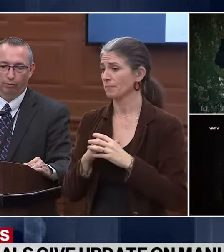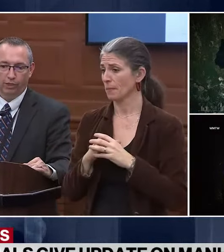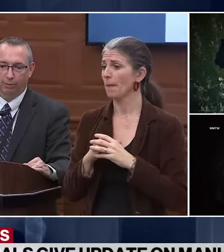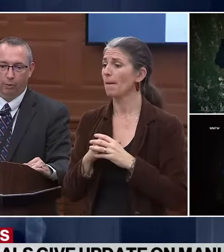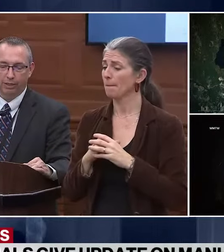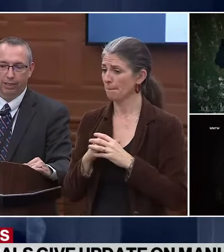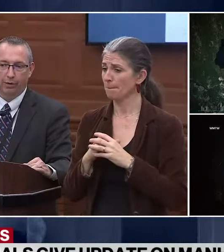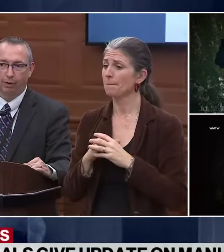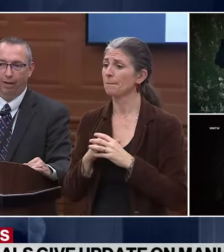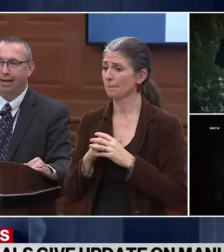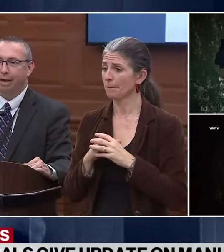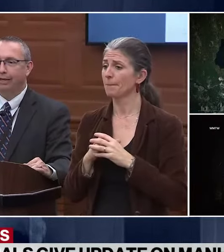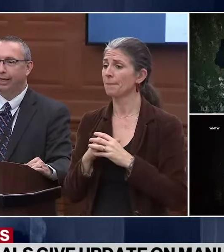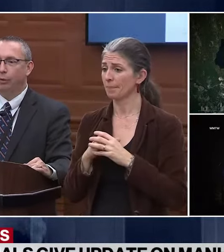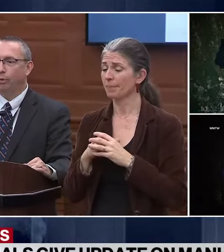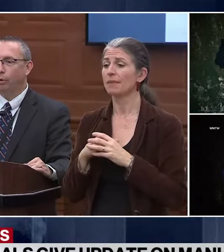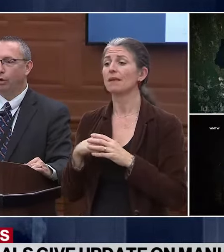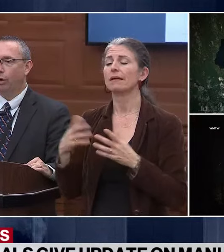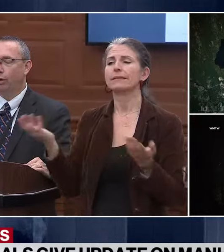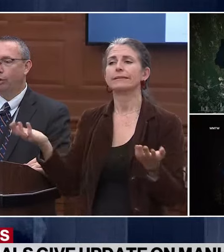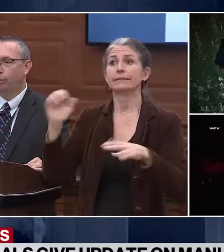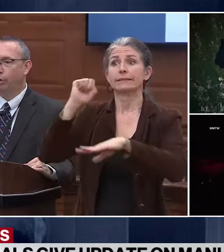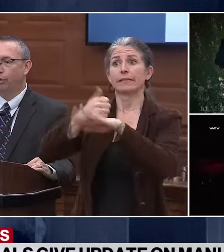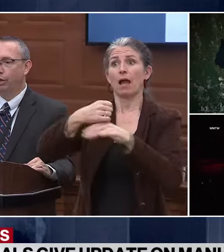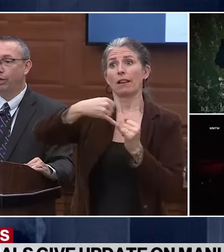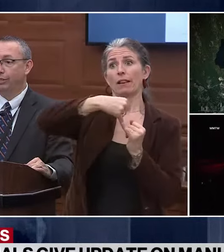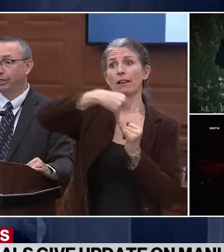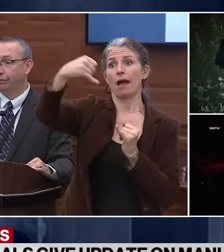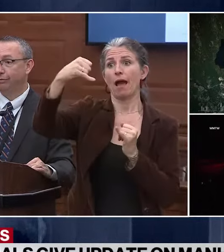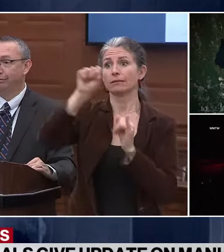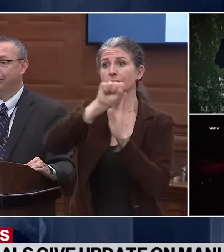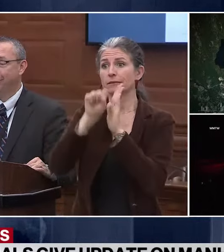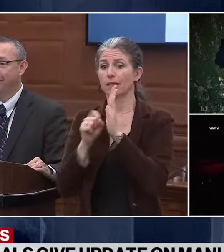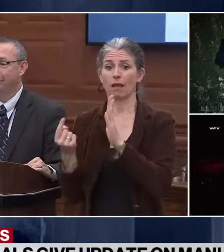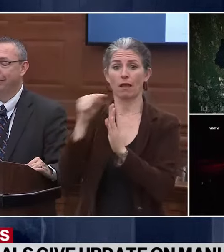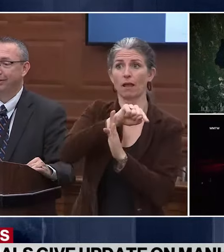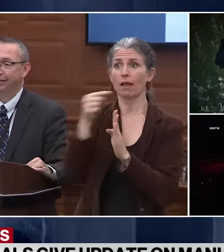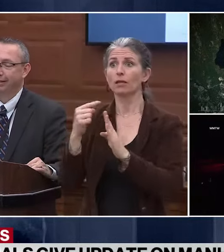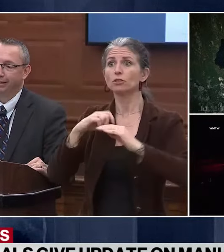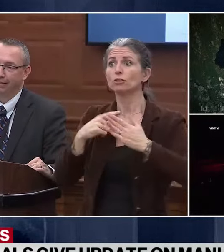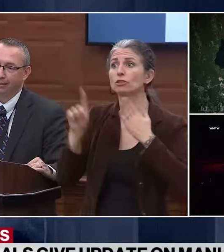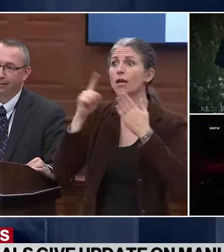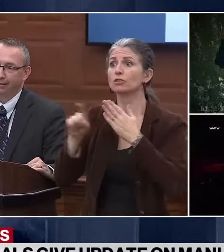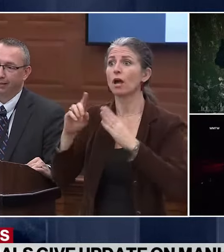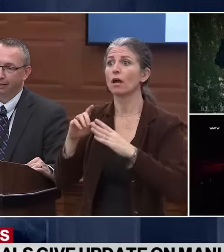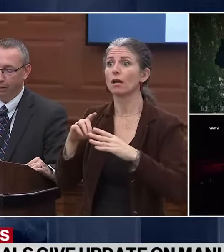HARD ON THAT SIDE OF IT. THERE'S NO EXPECTATION AT ALL THAT THERE'S GOING TO BE SOME KIND OF A BORDER